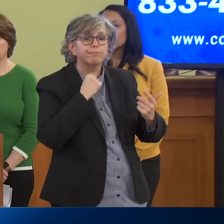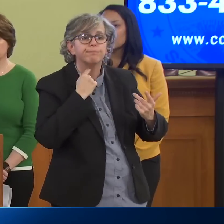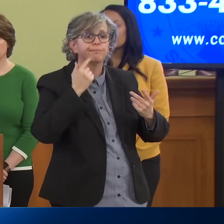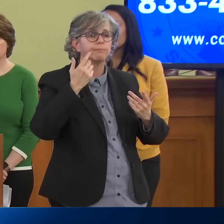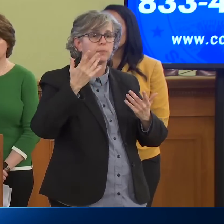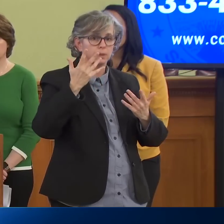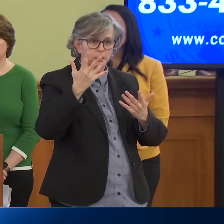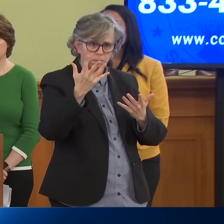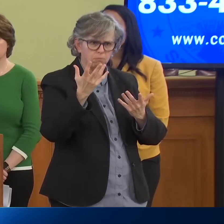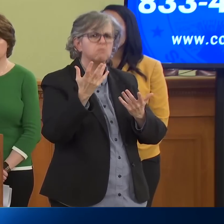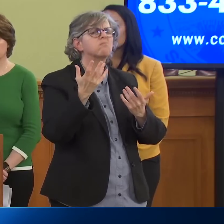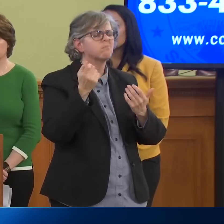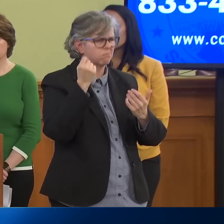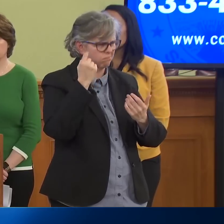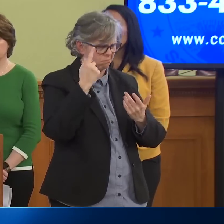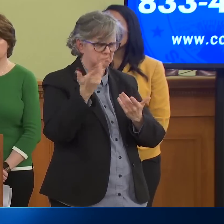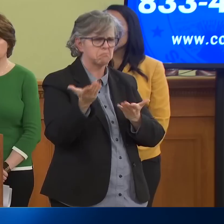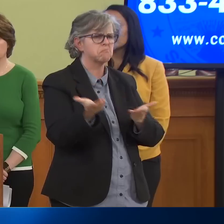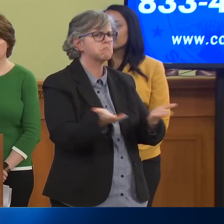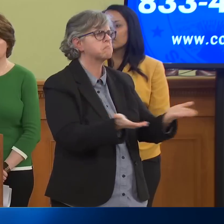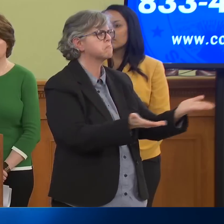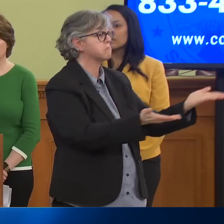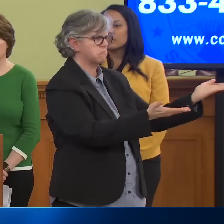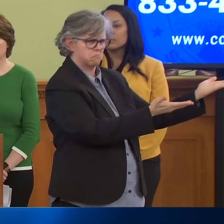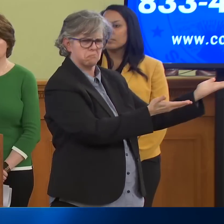THAT WE WROTE, AND WE DID NOT